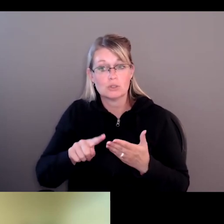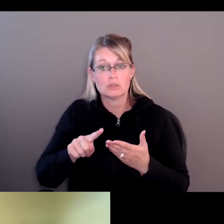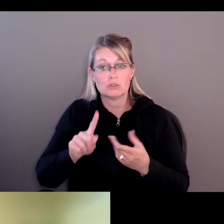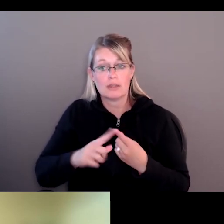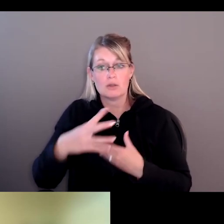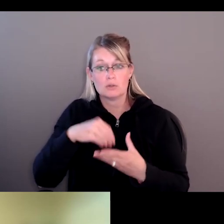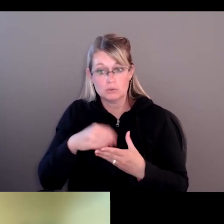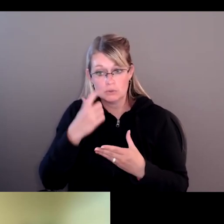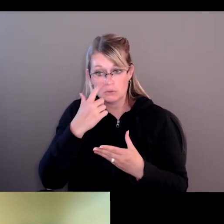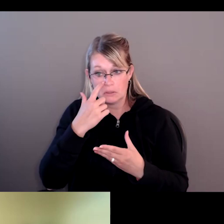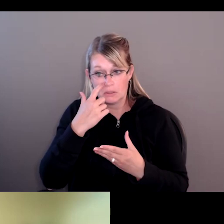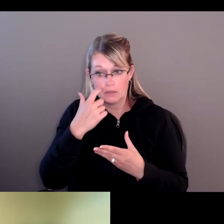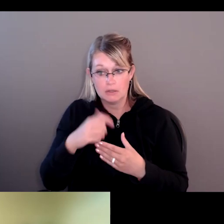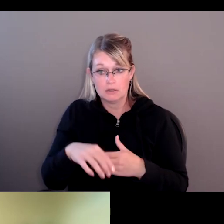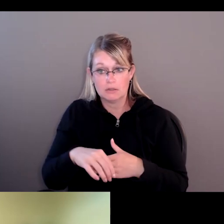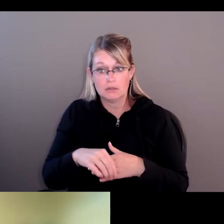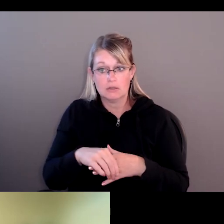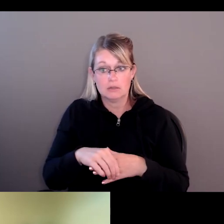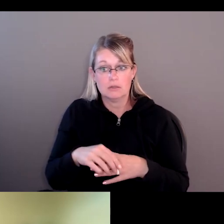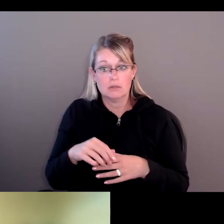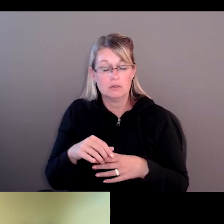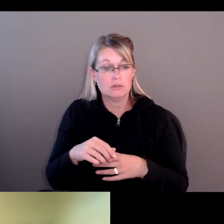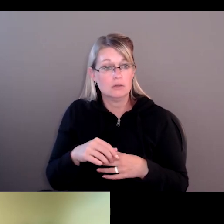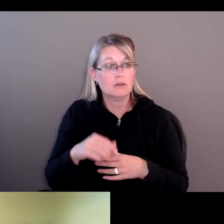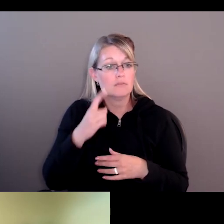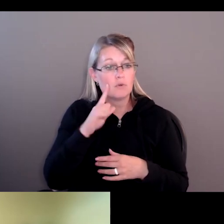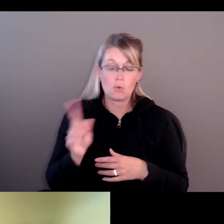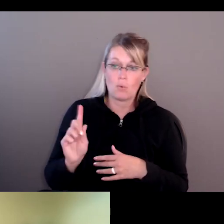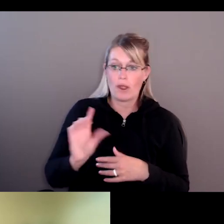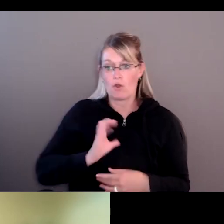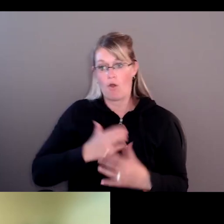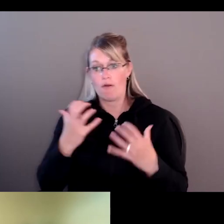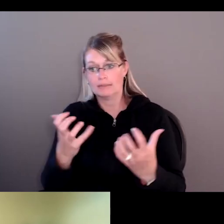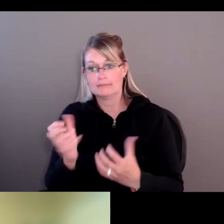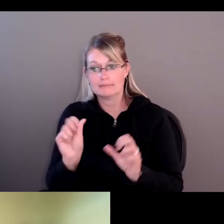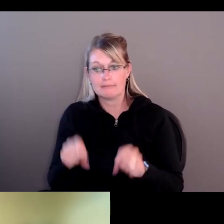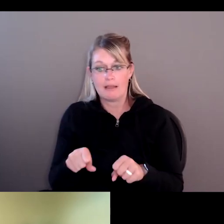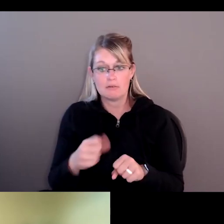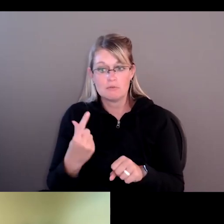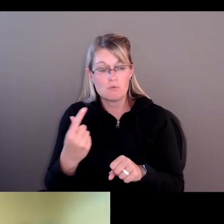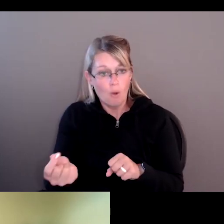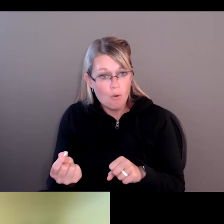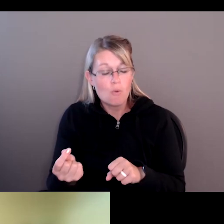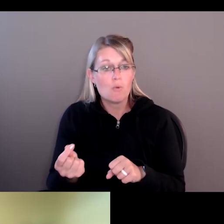people. And I wonder if you have any suggestions for where our audience may be able to go to if